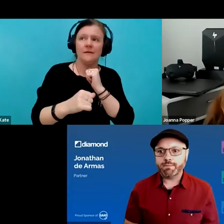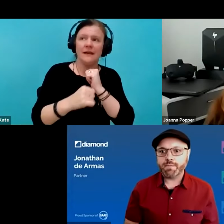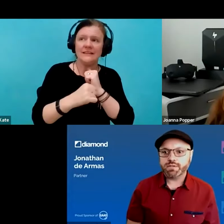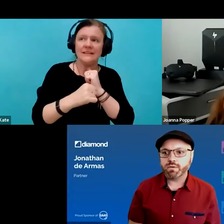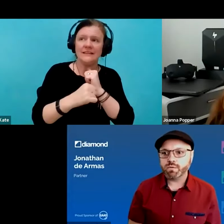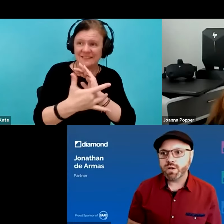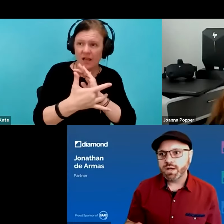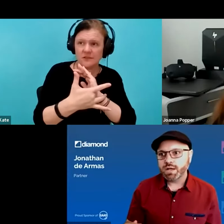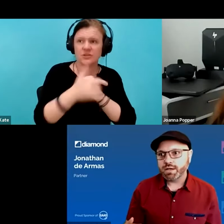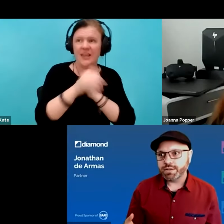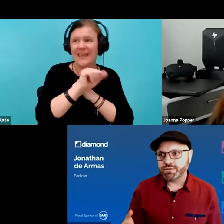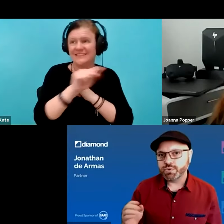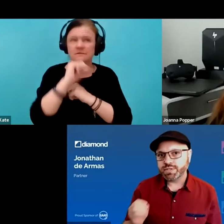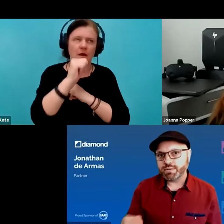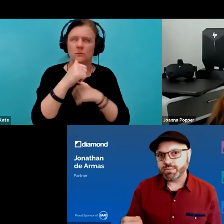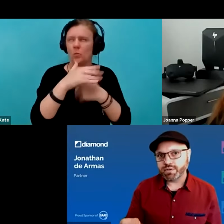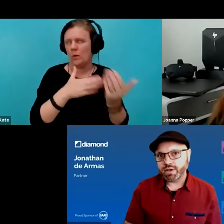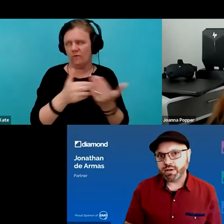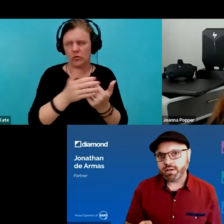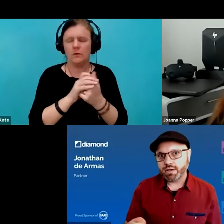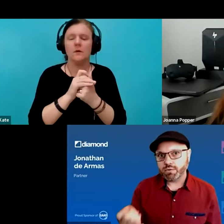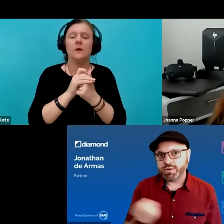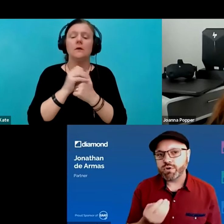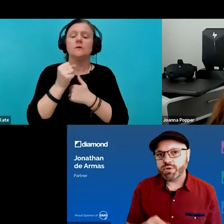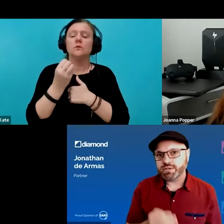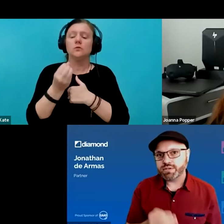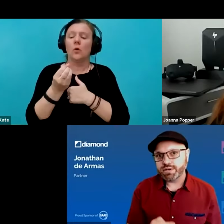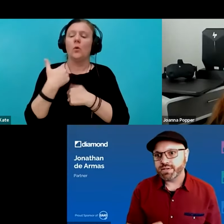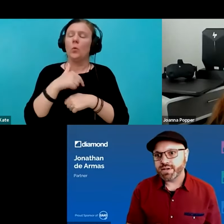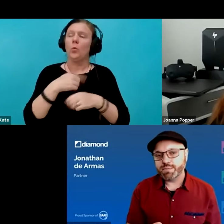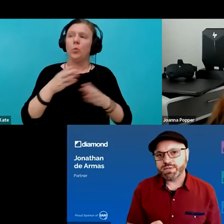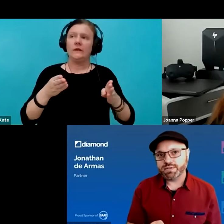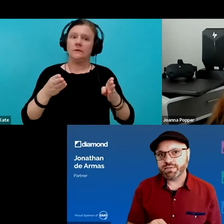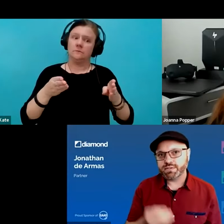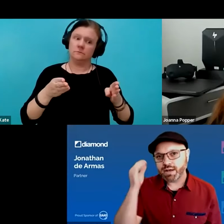And so it's really something that we focus on here at Diamond is that